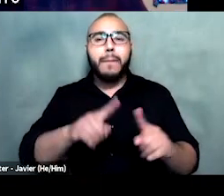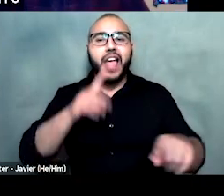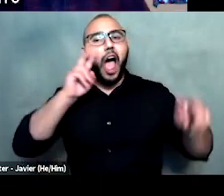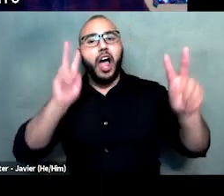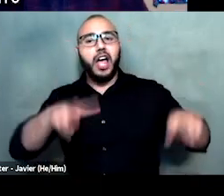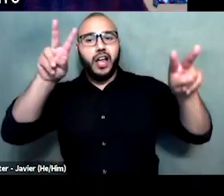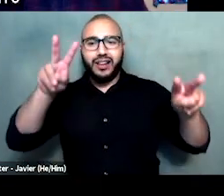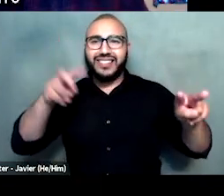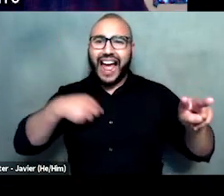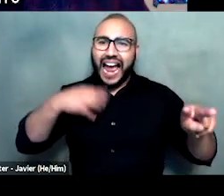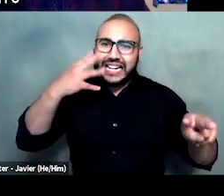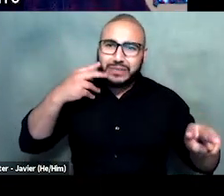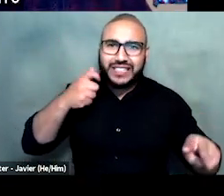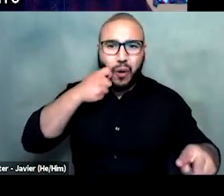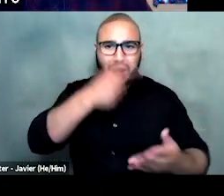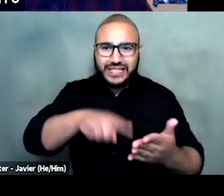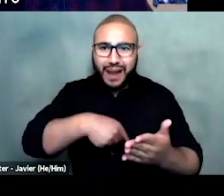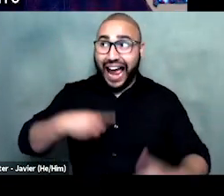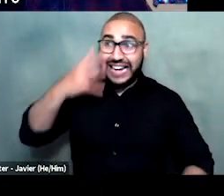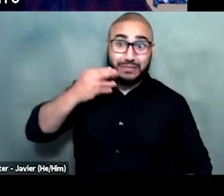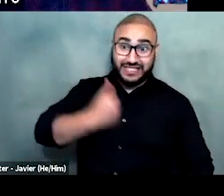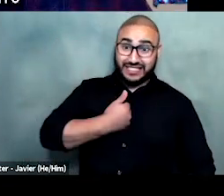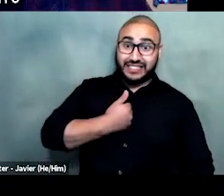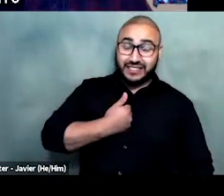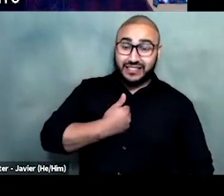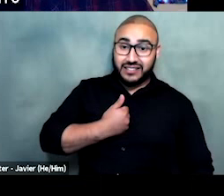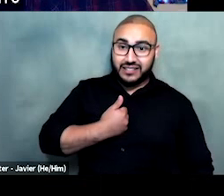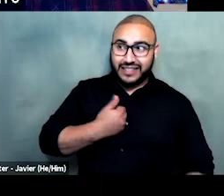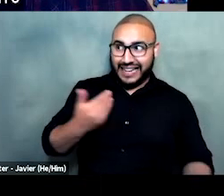racism, and the discrimination, wouldn't call it discrimination. But the prejudice and the